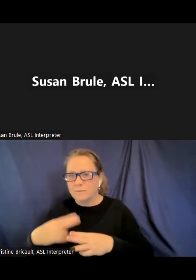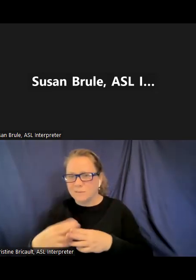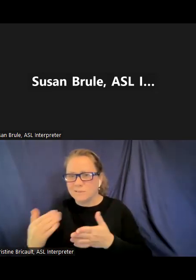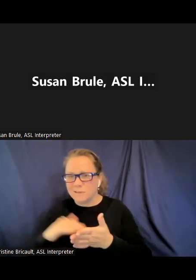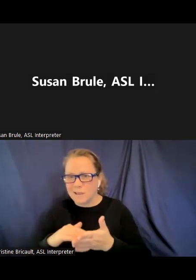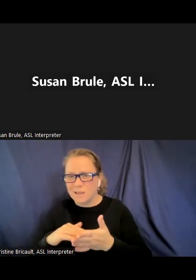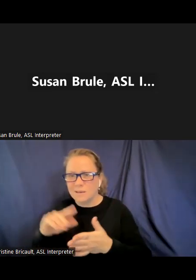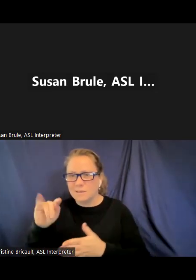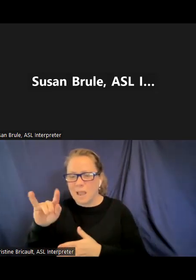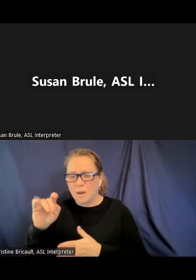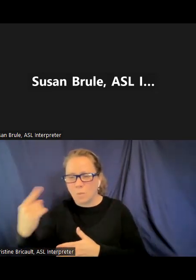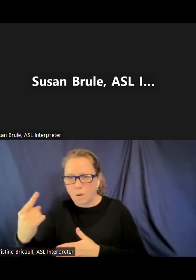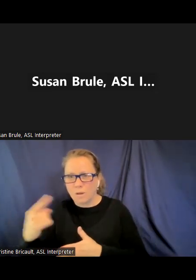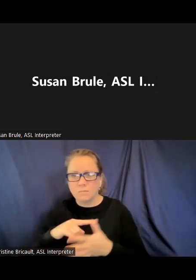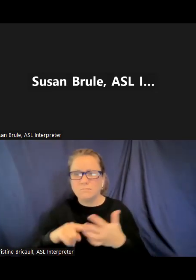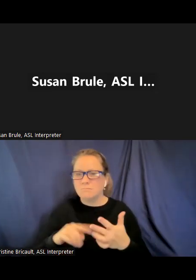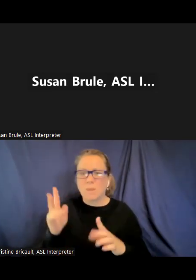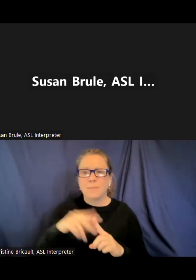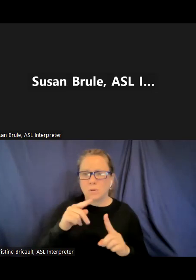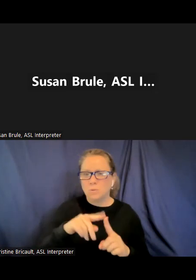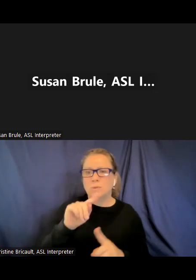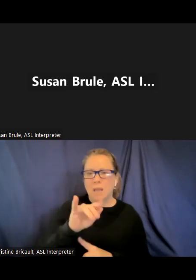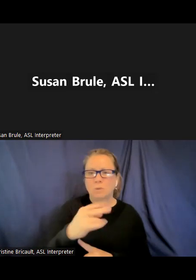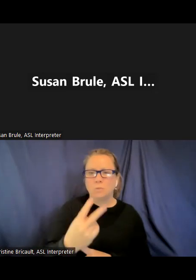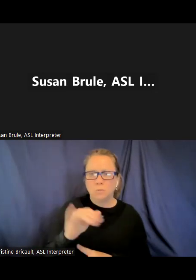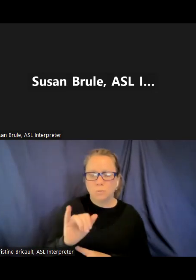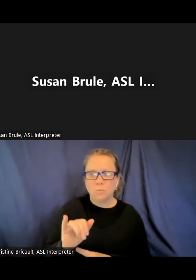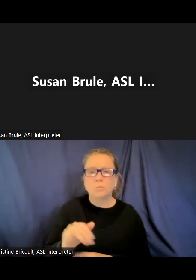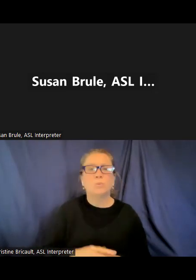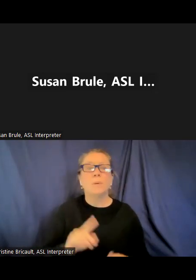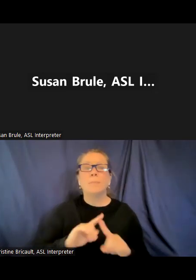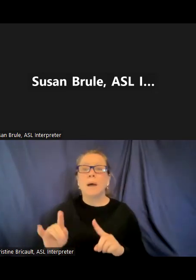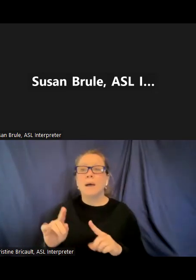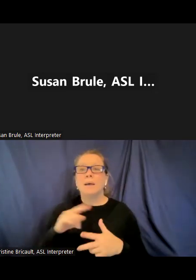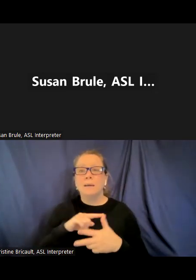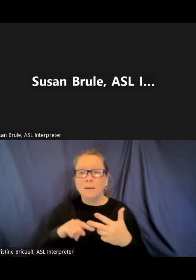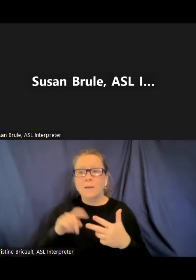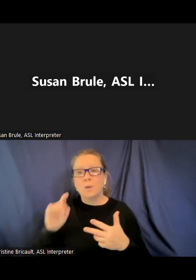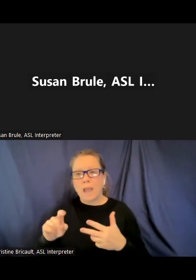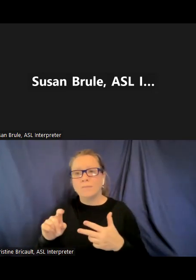They also apply in Title II. But you also, as in Title I, have to engage in that interactive process.